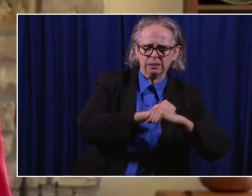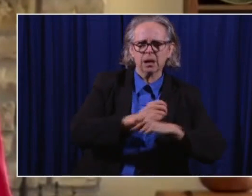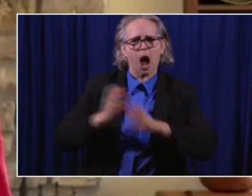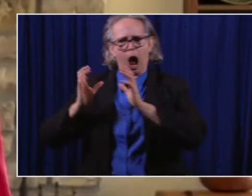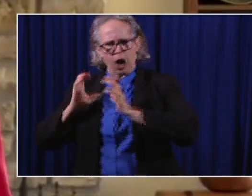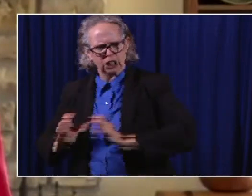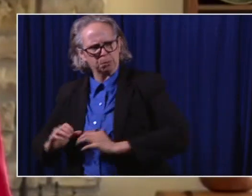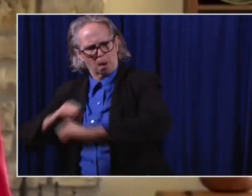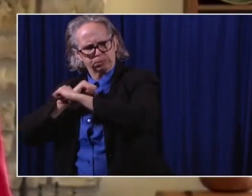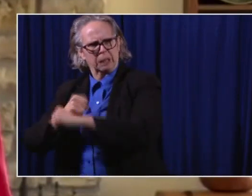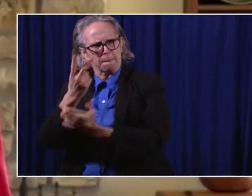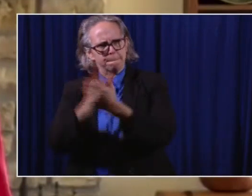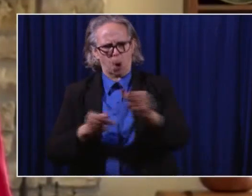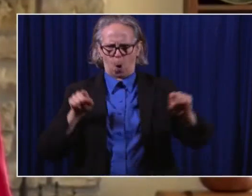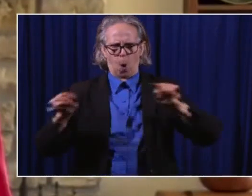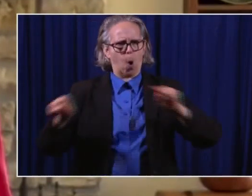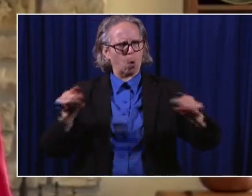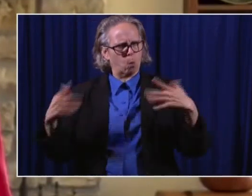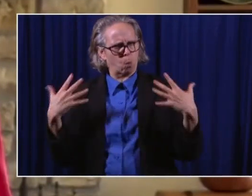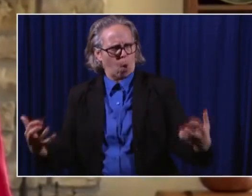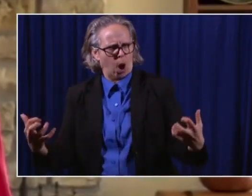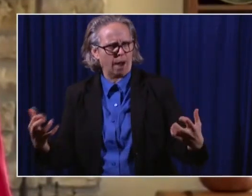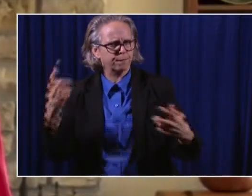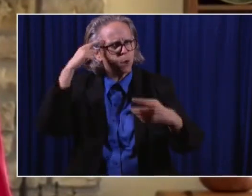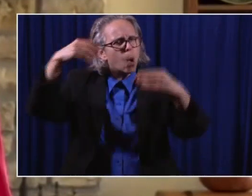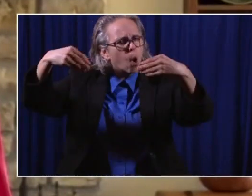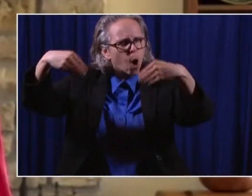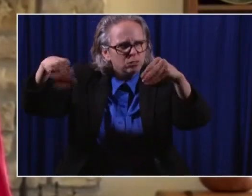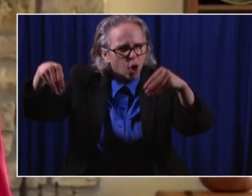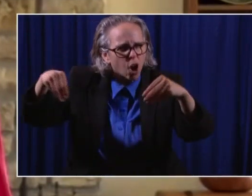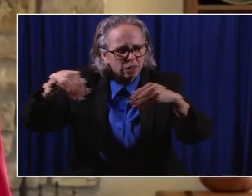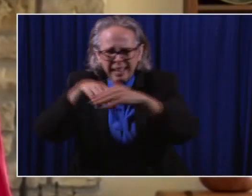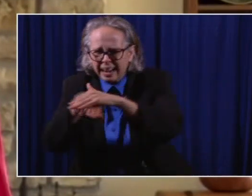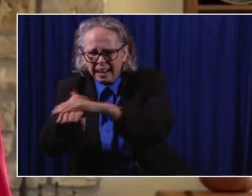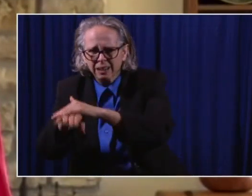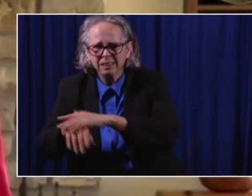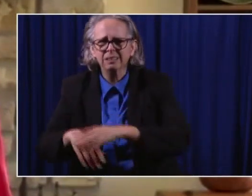GO IN. IT IS THE RIGHT THING TO DO WITH